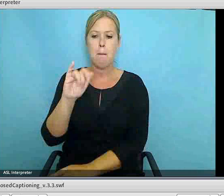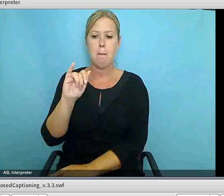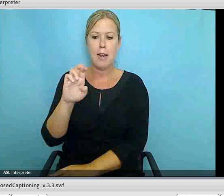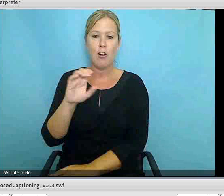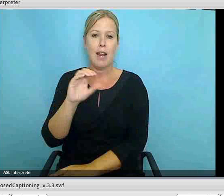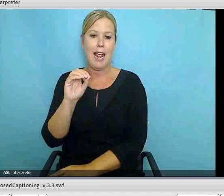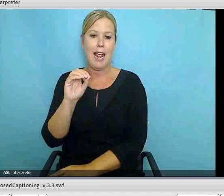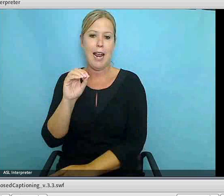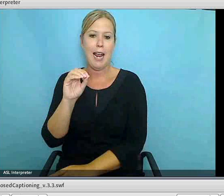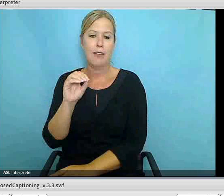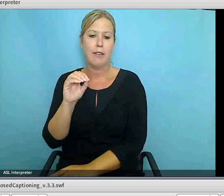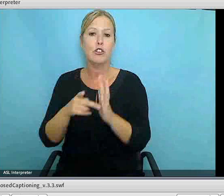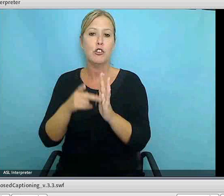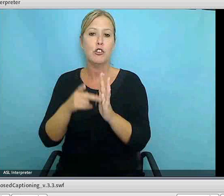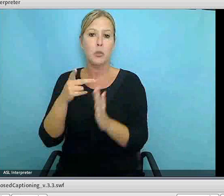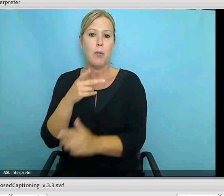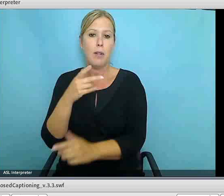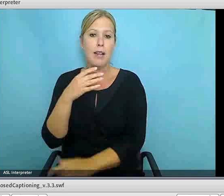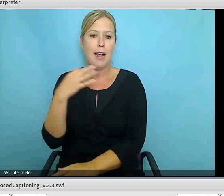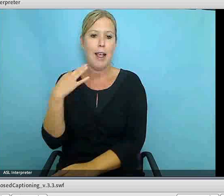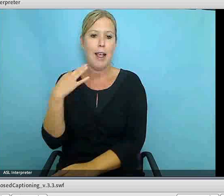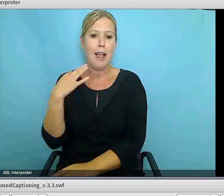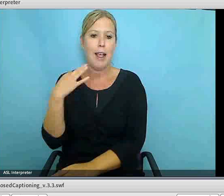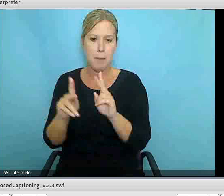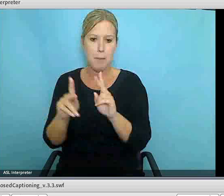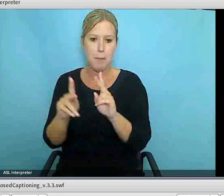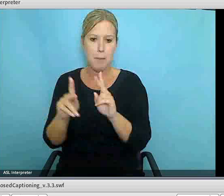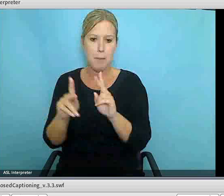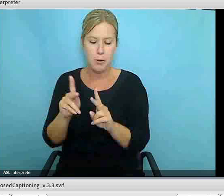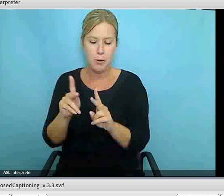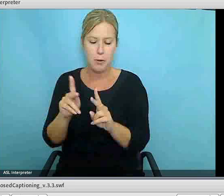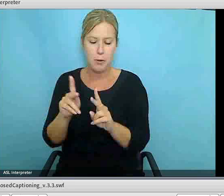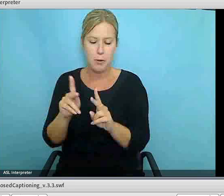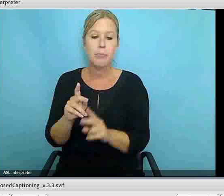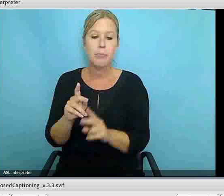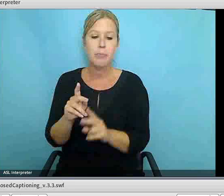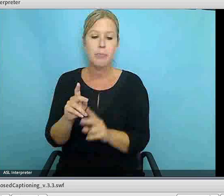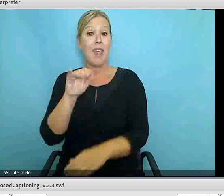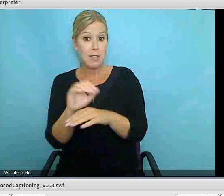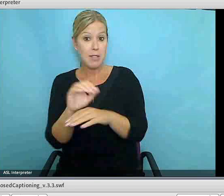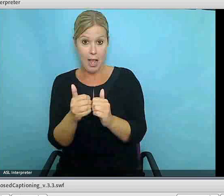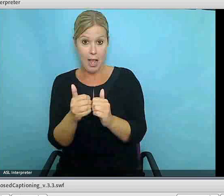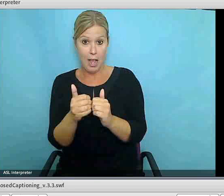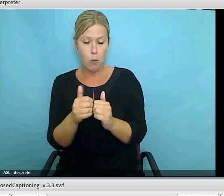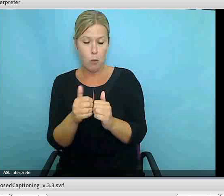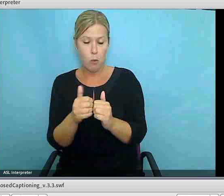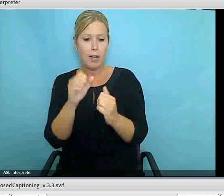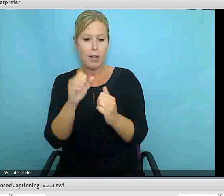The counseling they provide can be face to face, can be held in accessible locations,